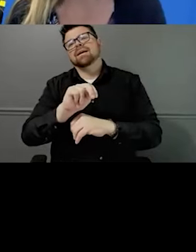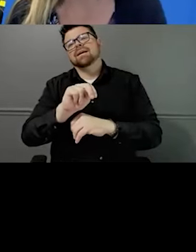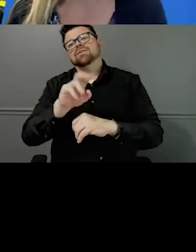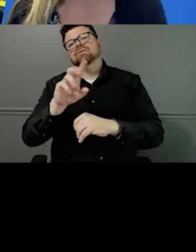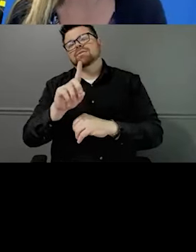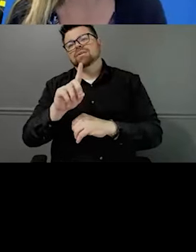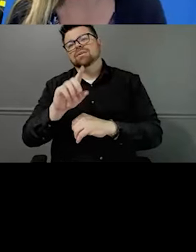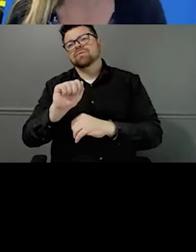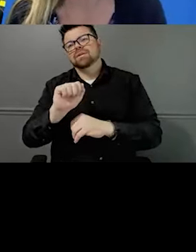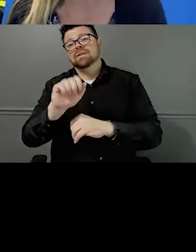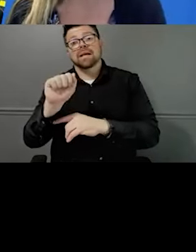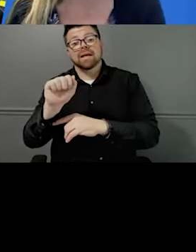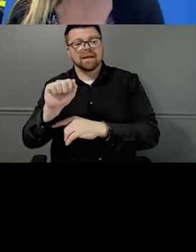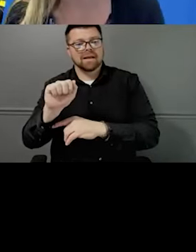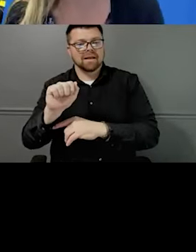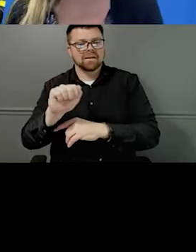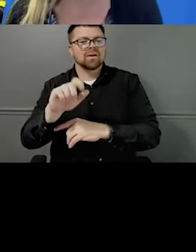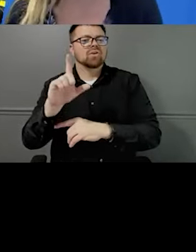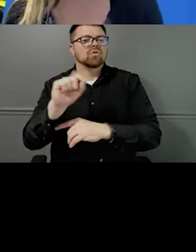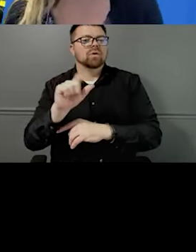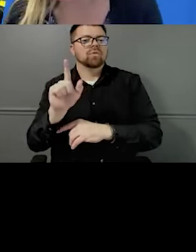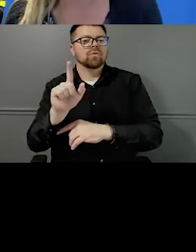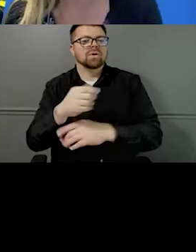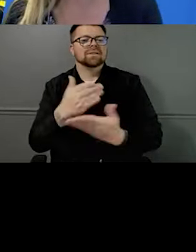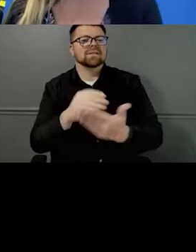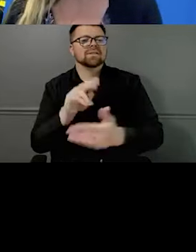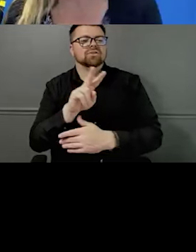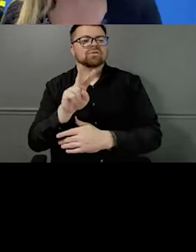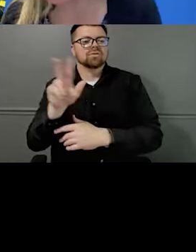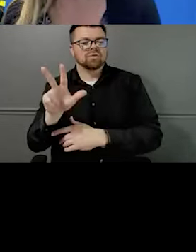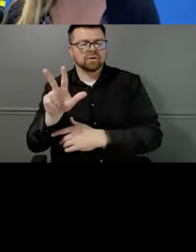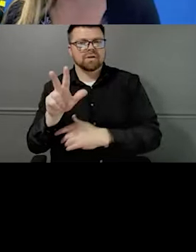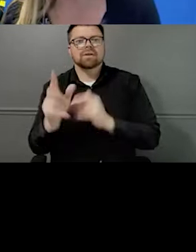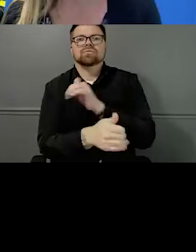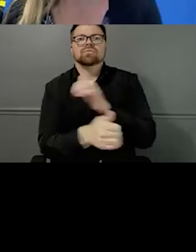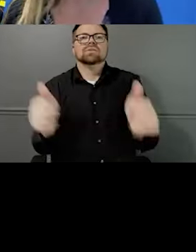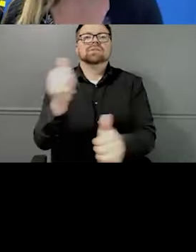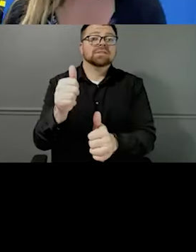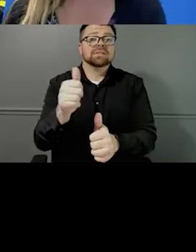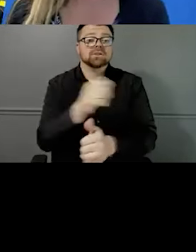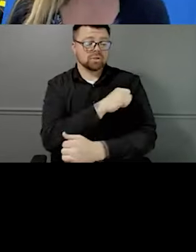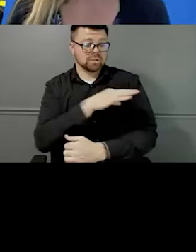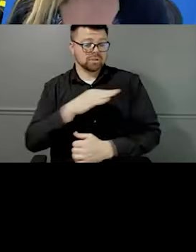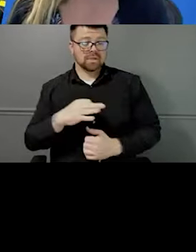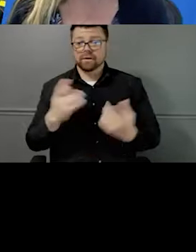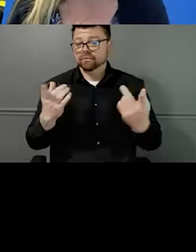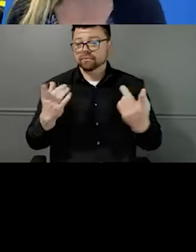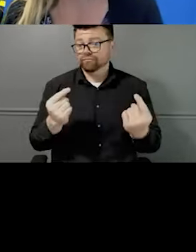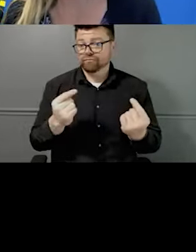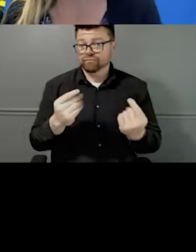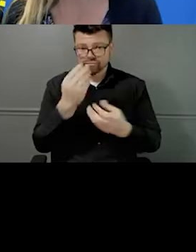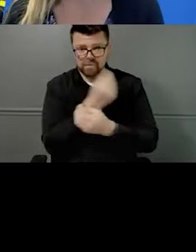Section 2203 requires all senior key personnel to certify that the information